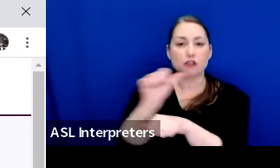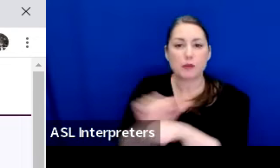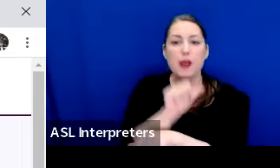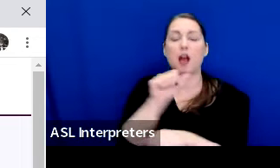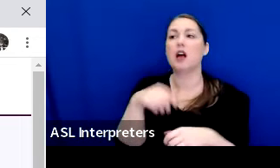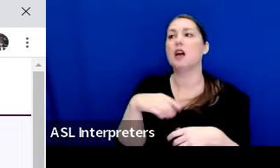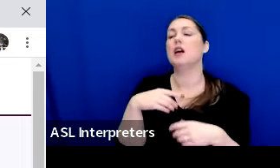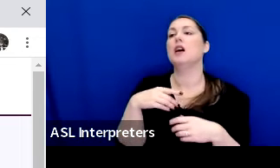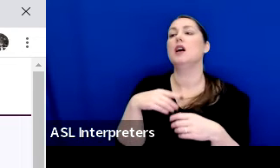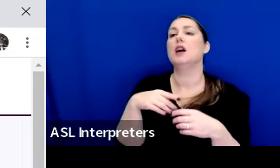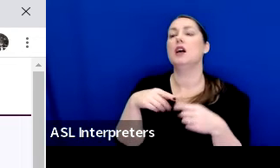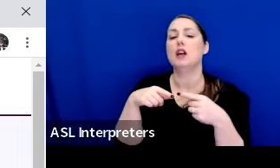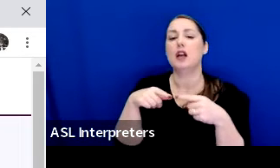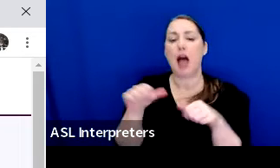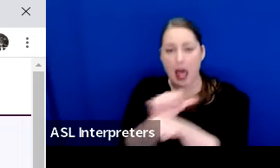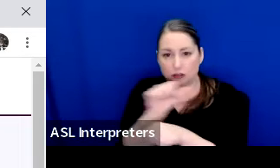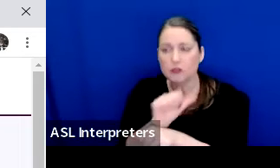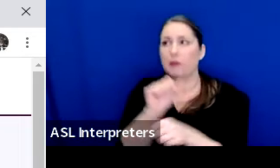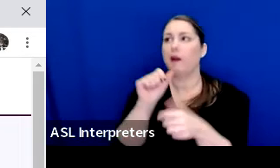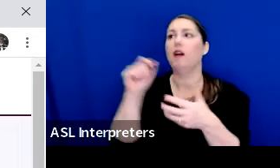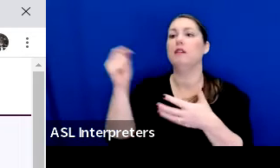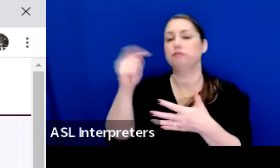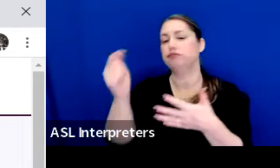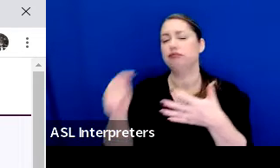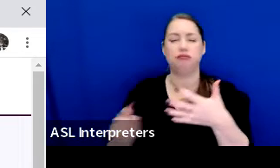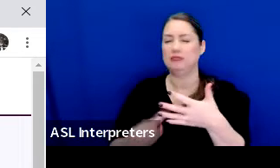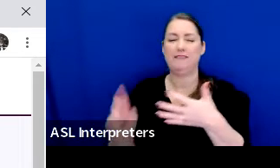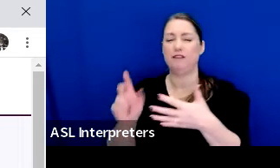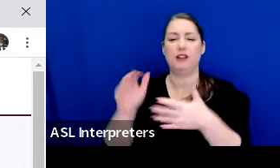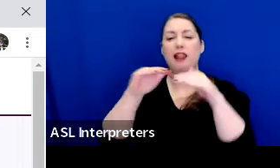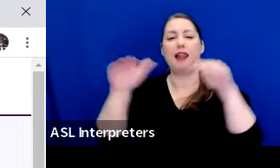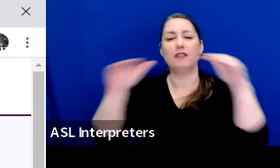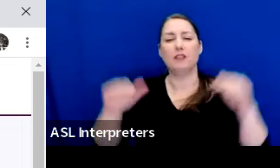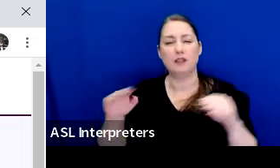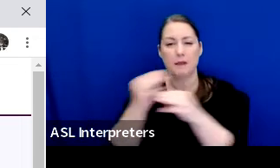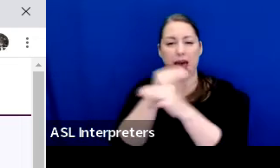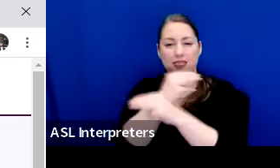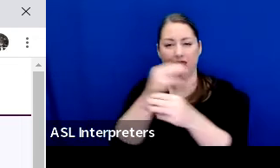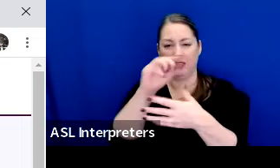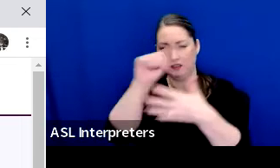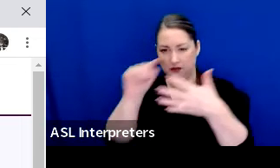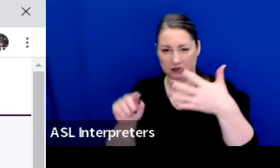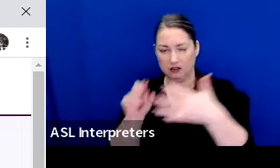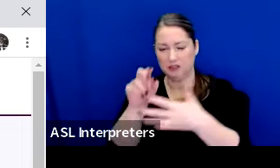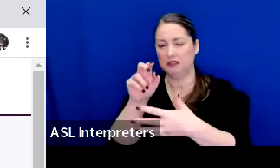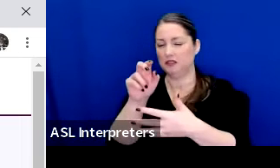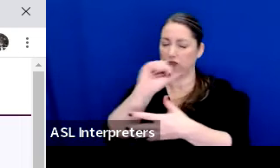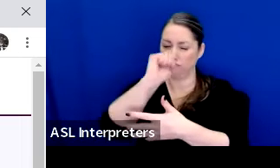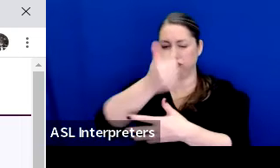and would like to teach those classes that Nathaniel know the story. And we created the pre-calculus